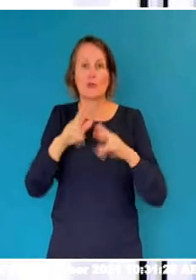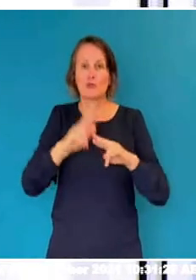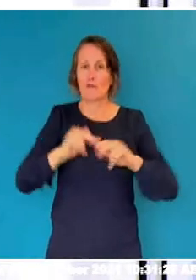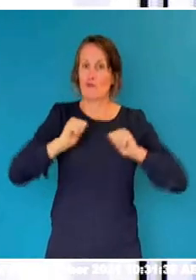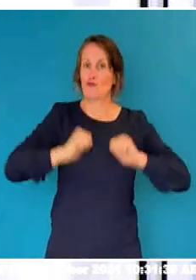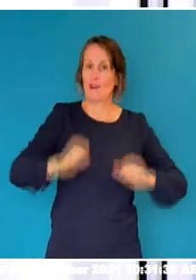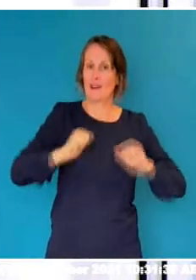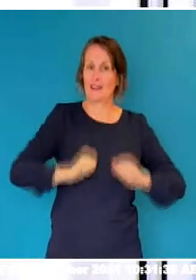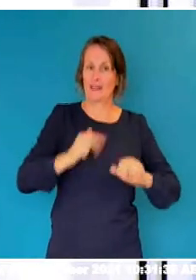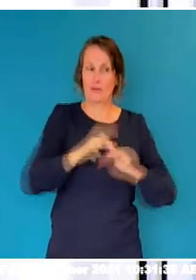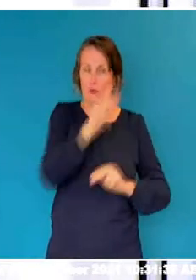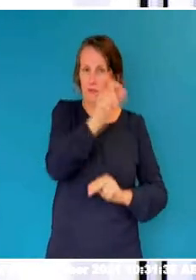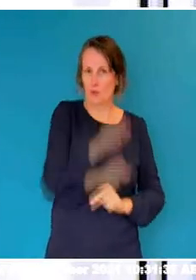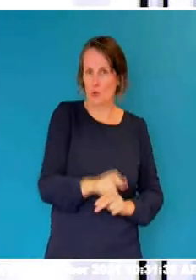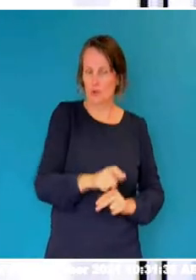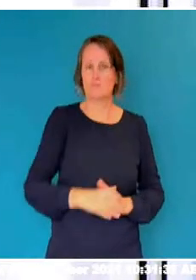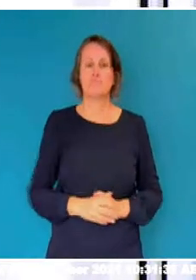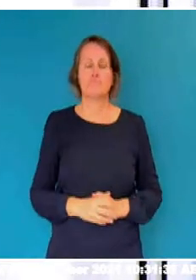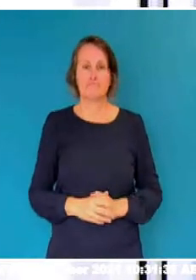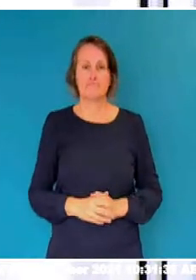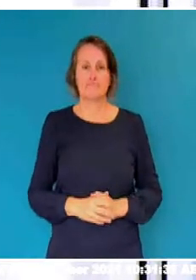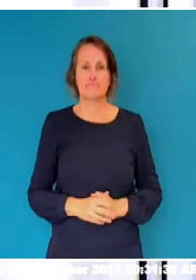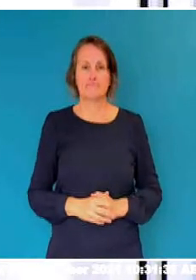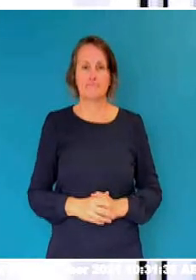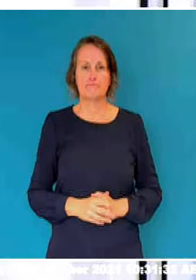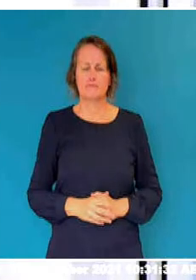Firstly, why are the costs unknown?